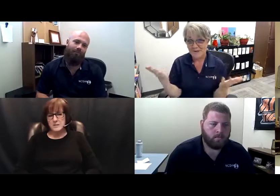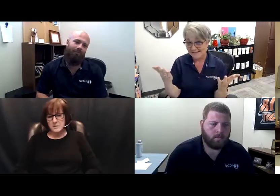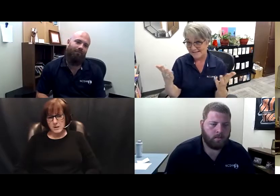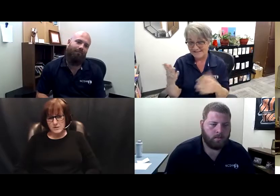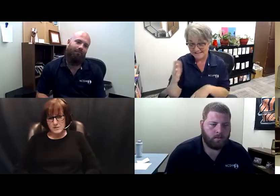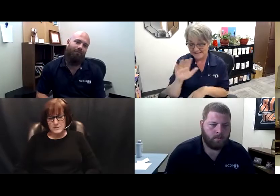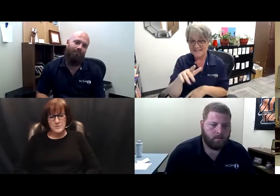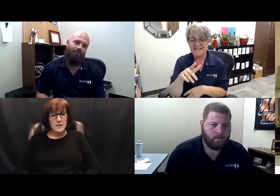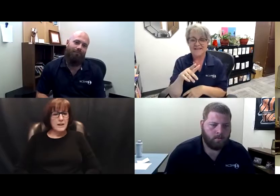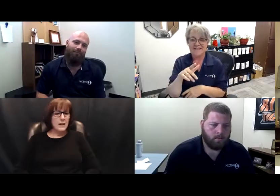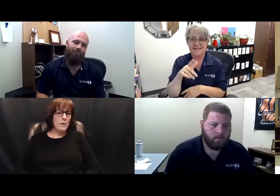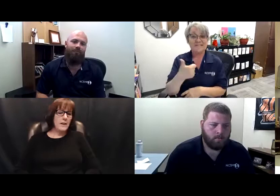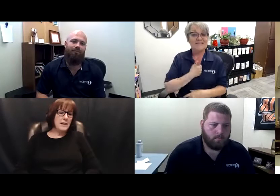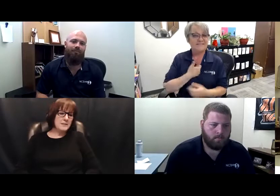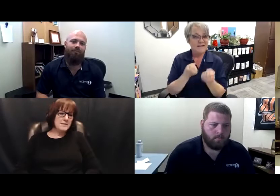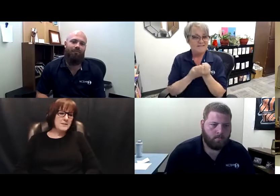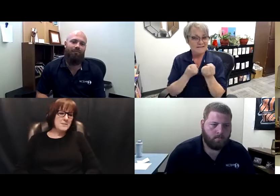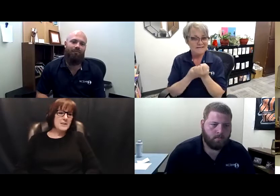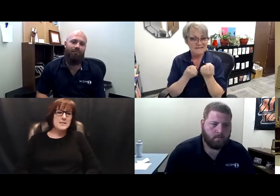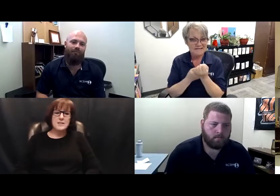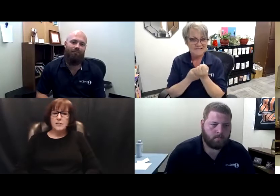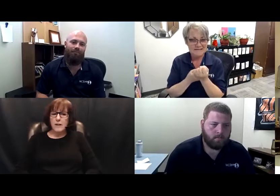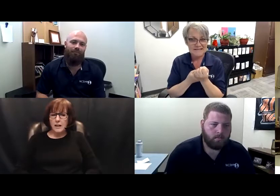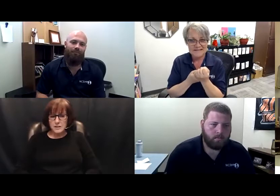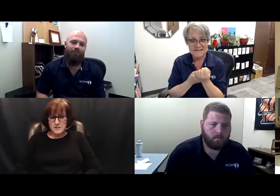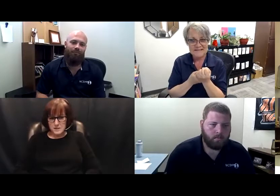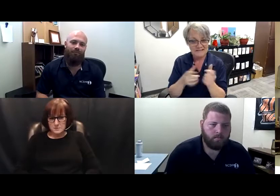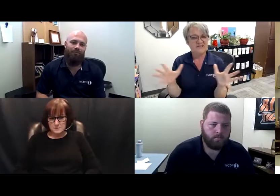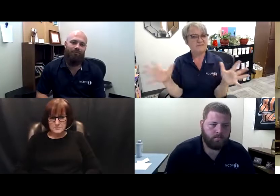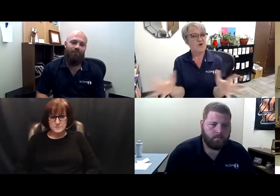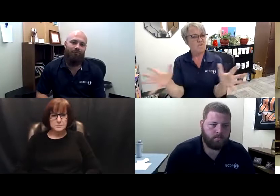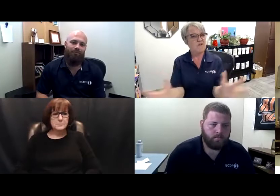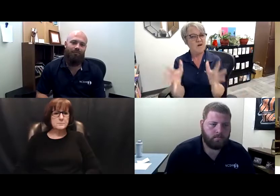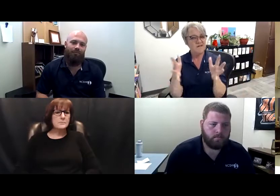specialists. And what that is is self-advocacy